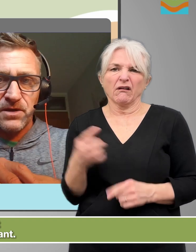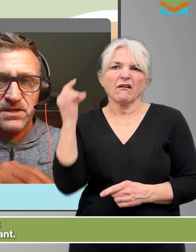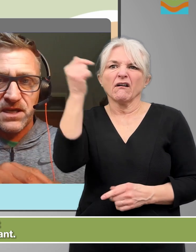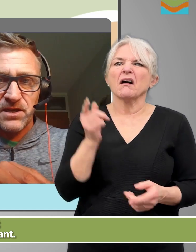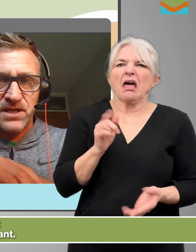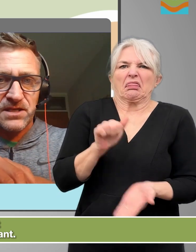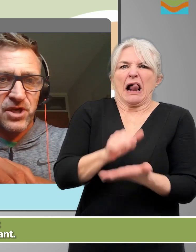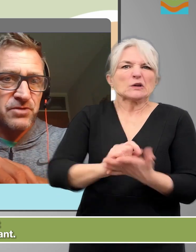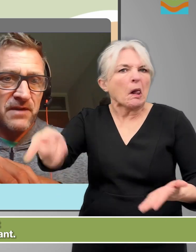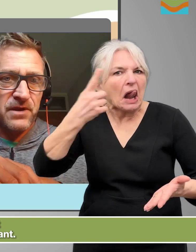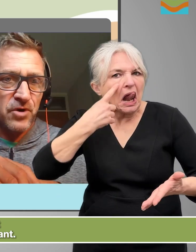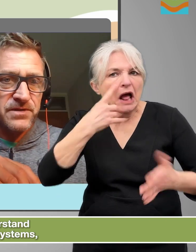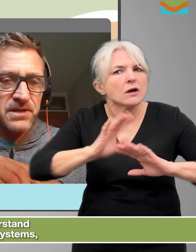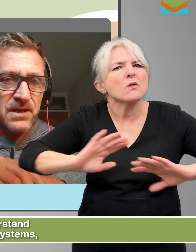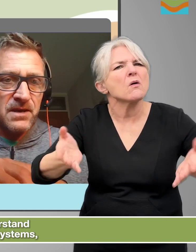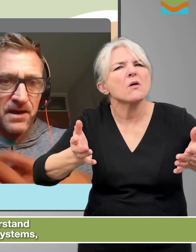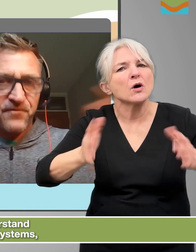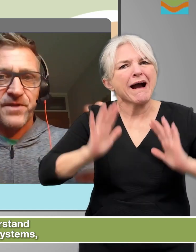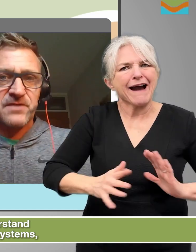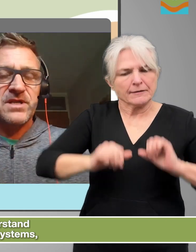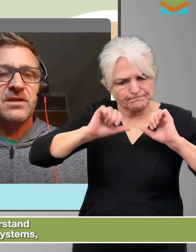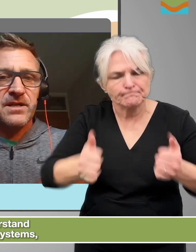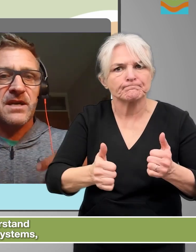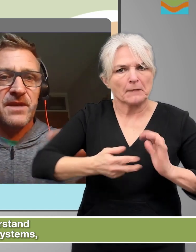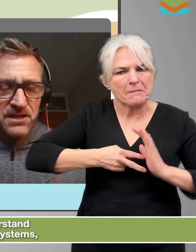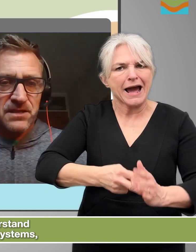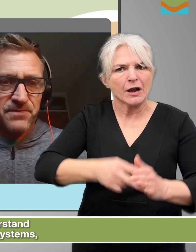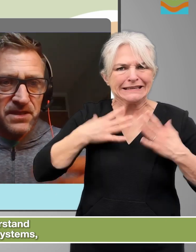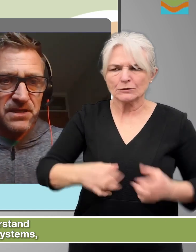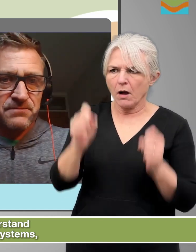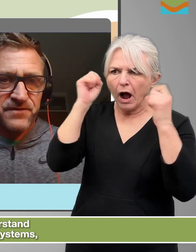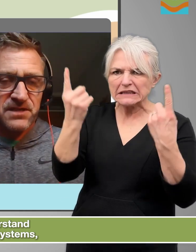You can stick your heat exchange wherever you want. And for that we need to understand the system and the system of systems,